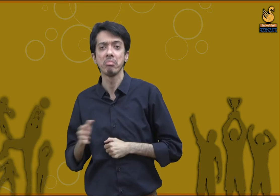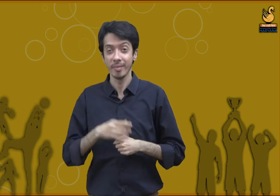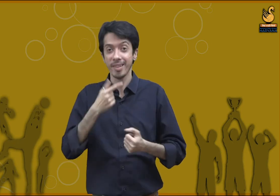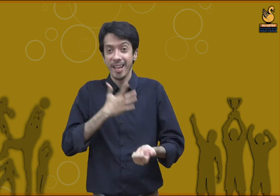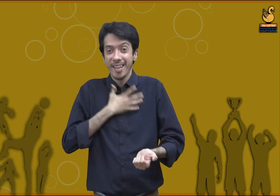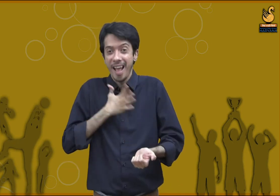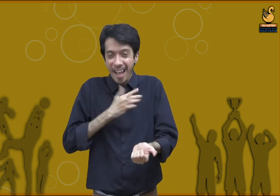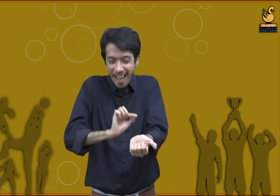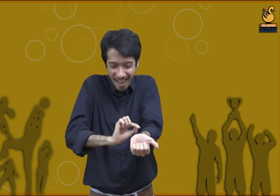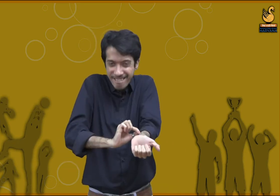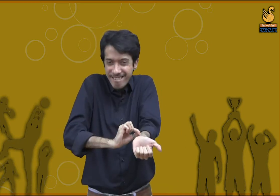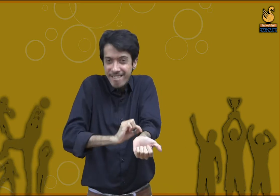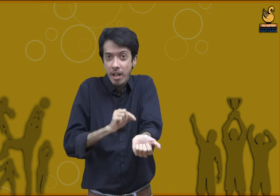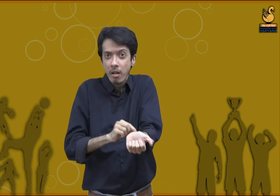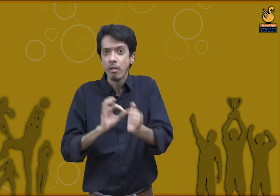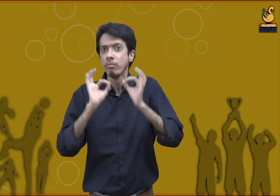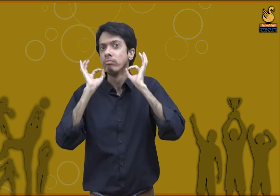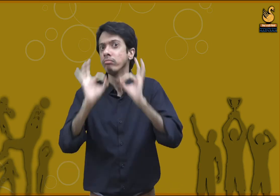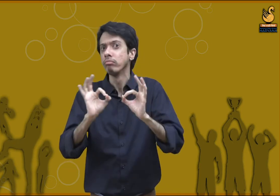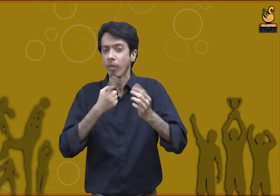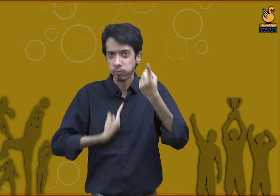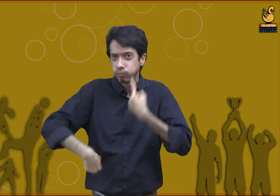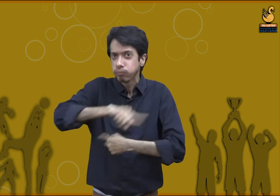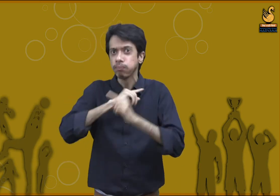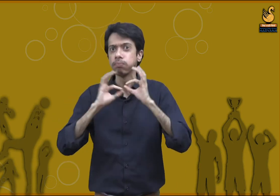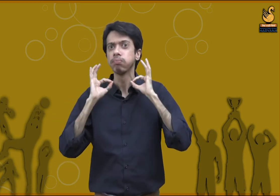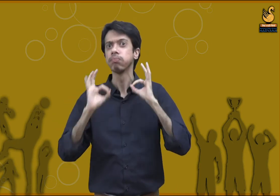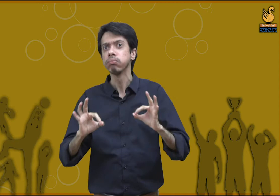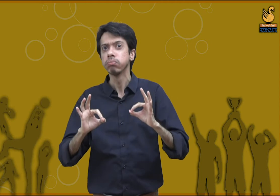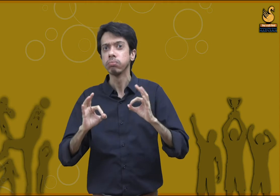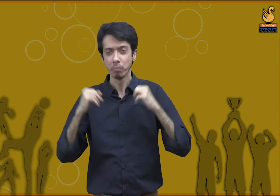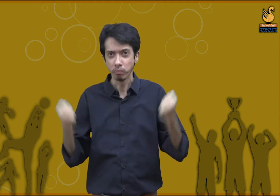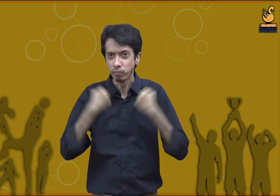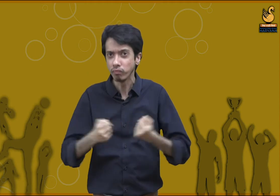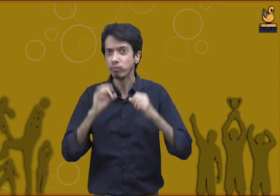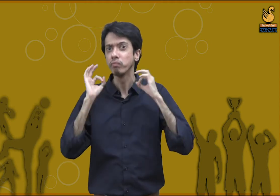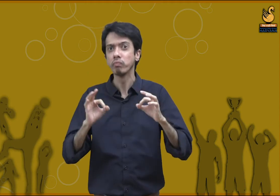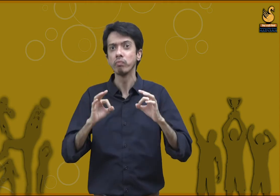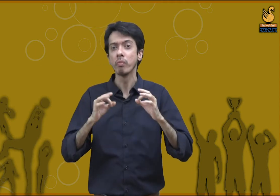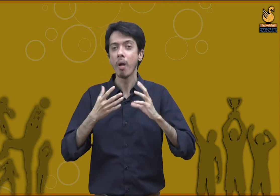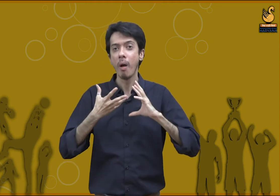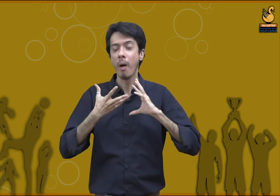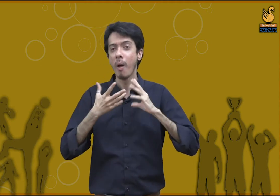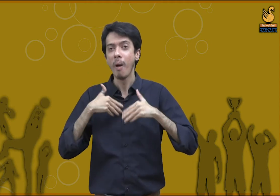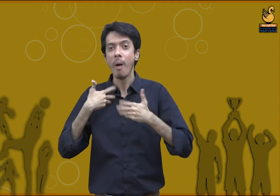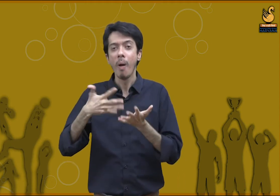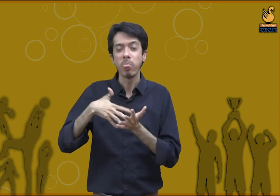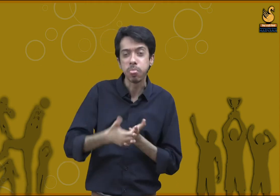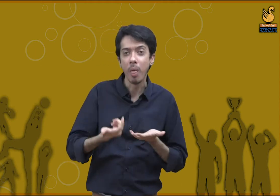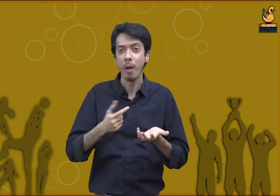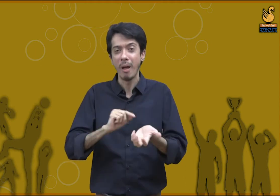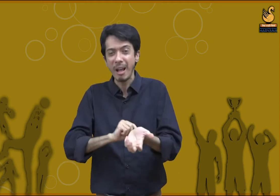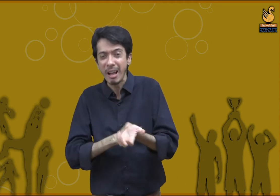Exercise is also good for veins because it promotes good blood circulation. It helps to strengthen veins in